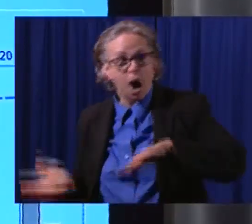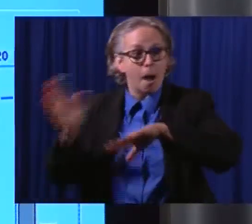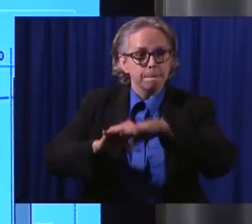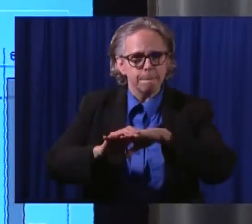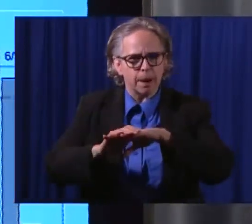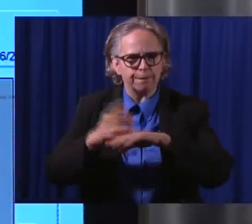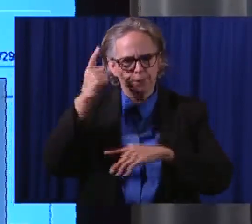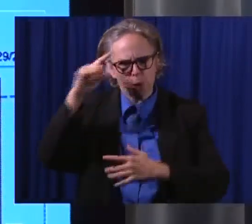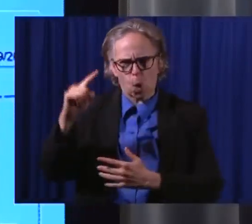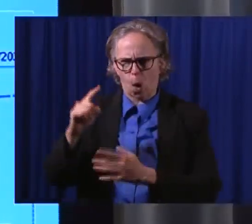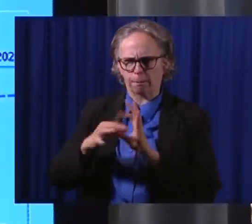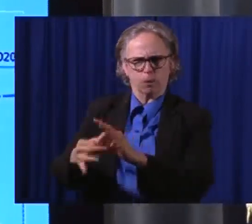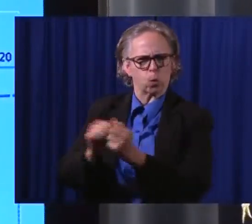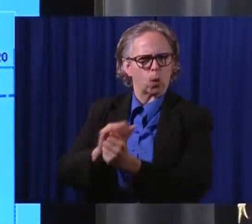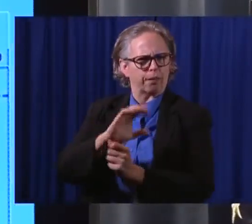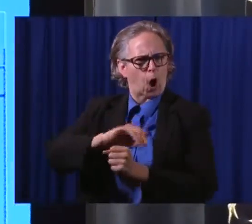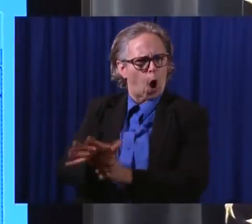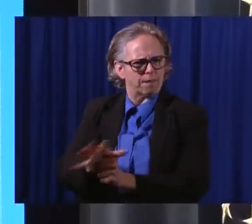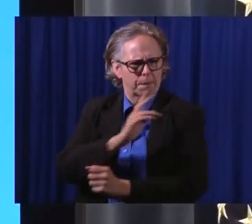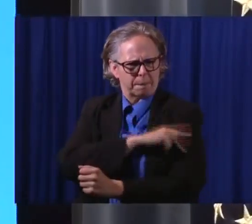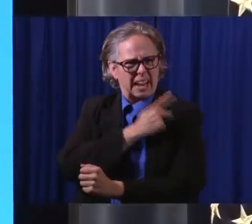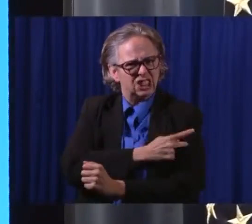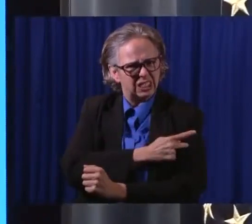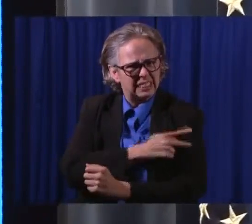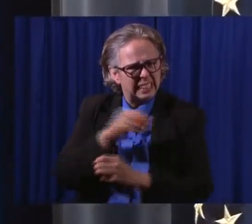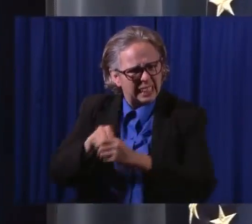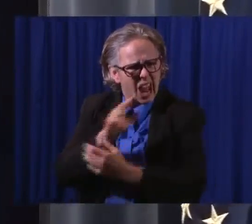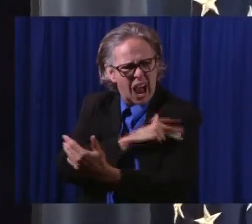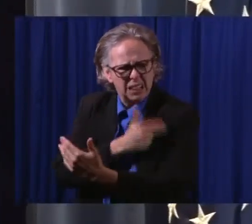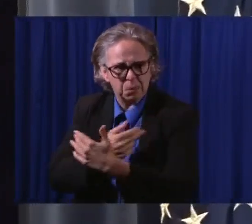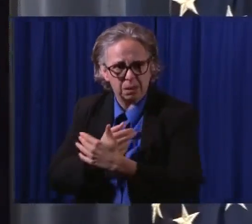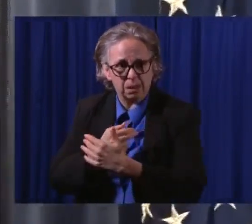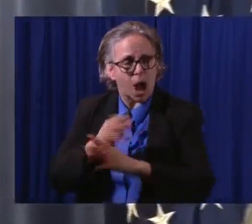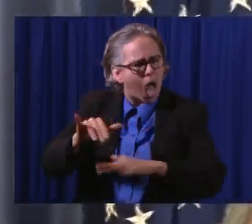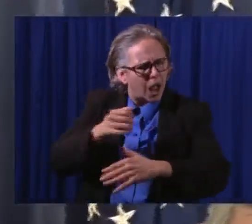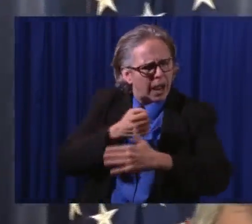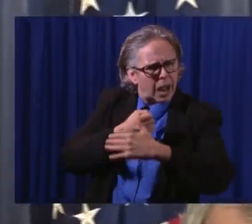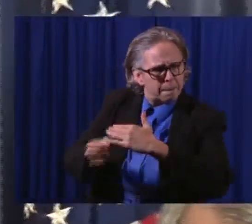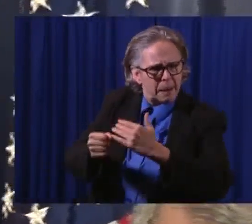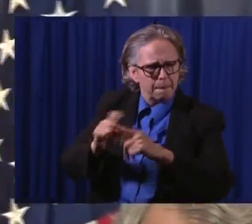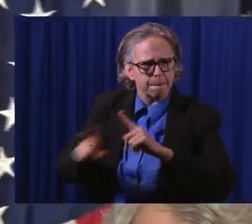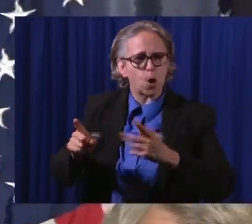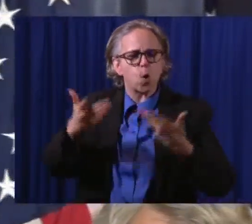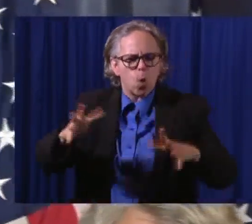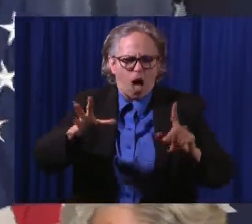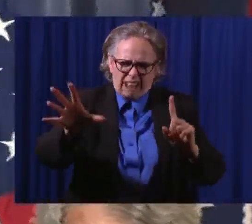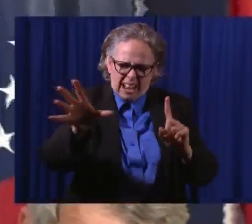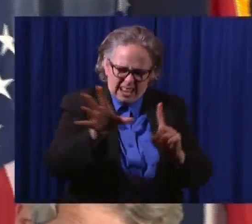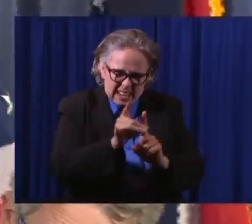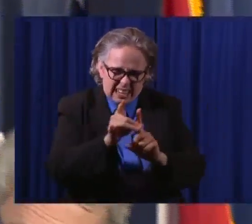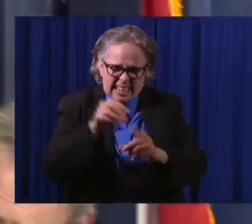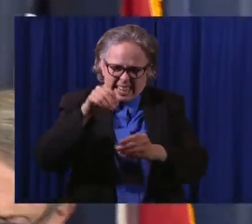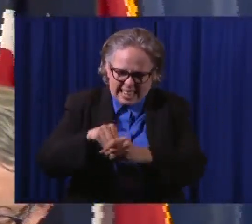ABOUT 500 TO 550 TOTAL COVID PATIENTS IN OHIO'S HOSPITALS. AND THESE NUMBERS OF COURSE, ARE NOT HOSPITAL ADMISSIONS,